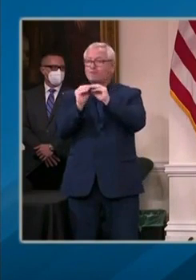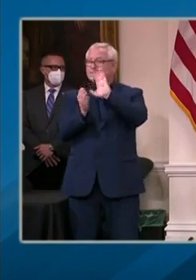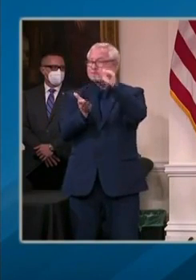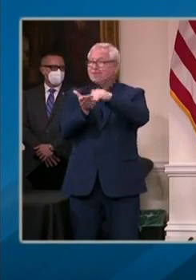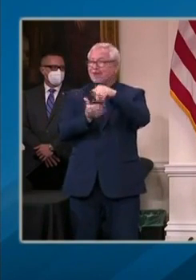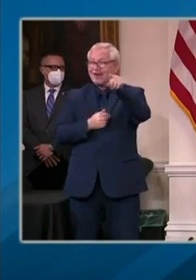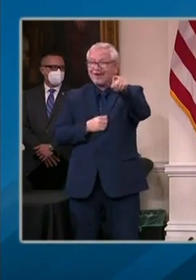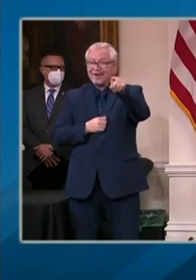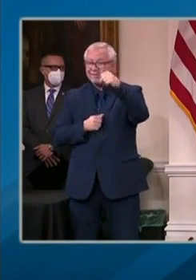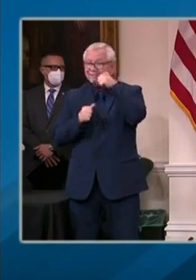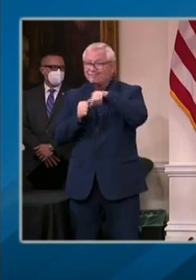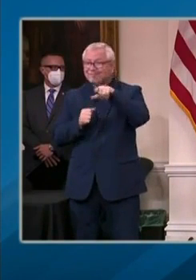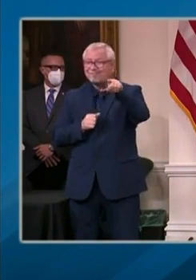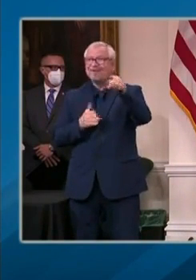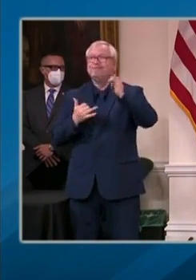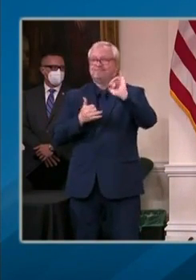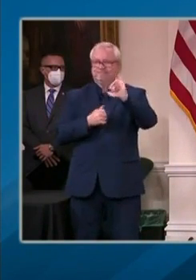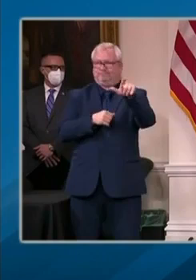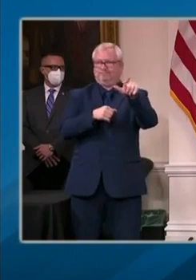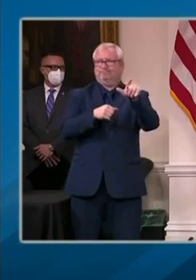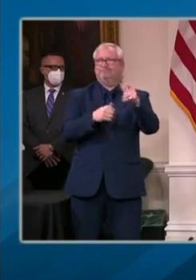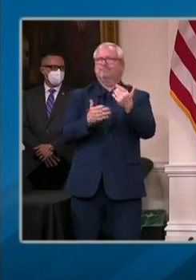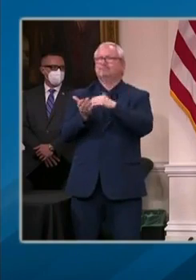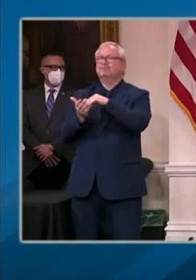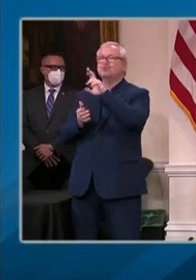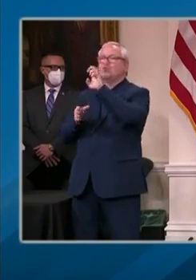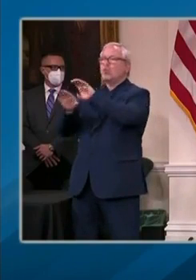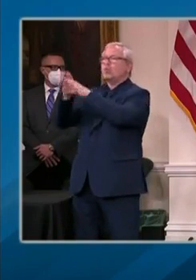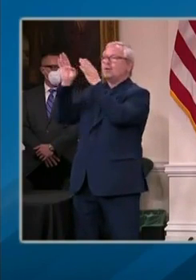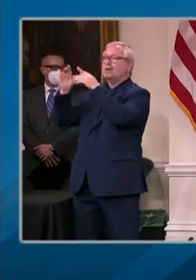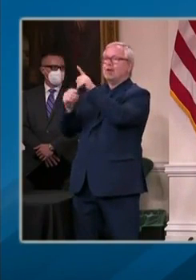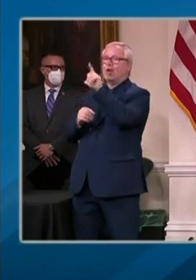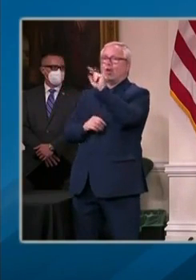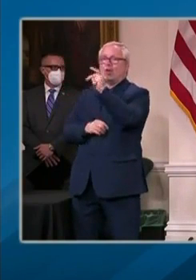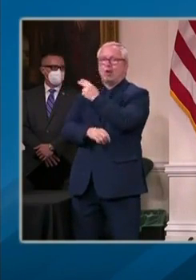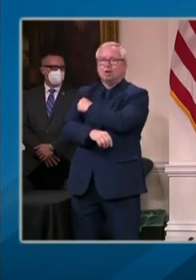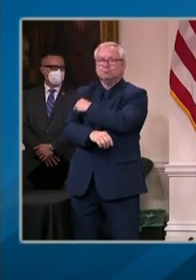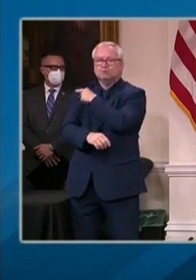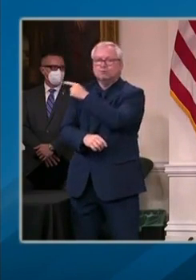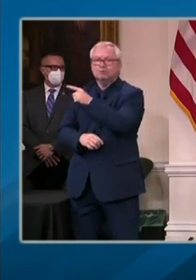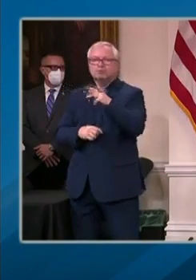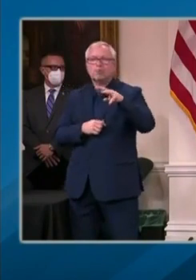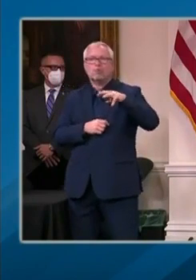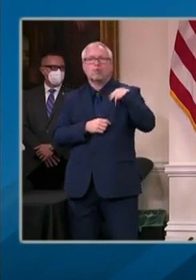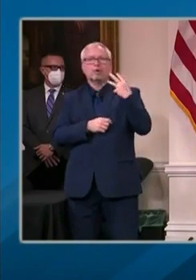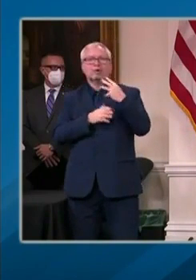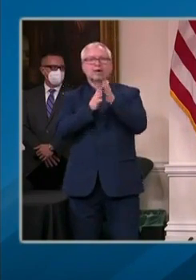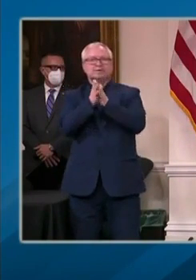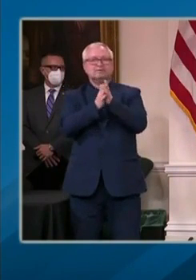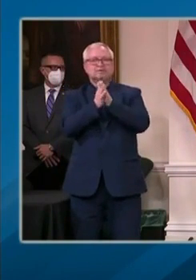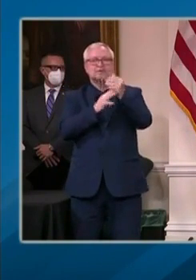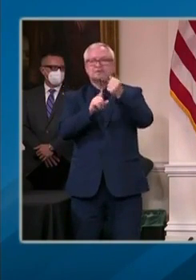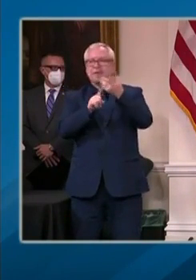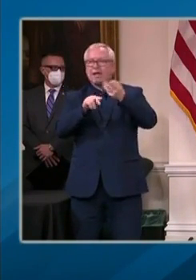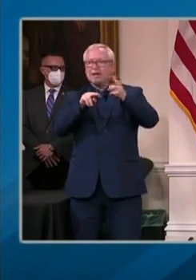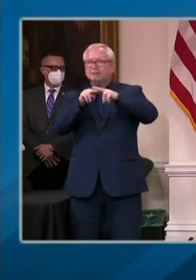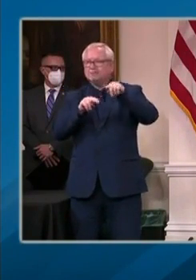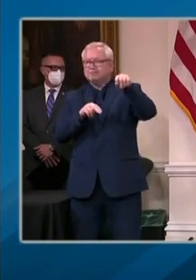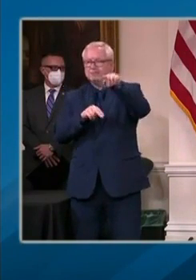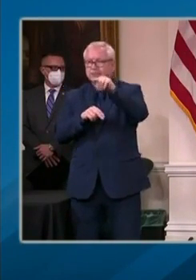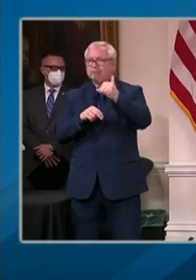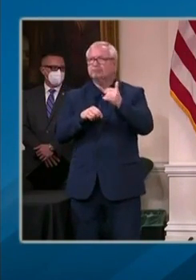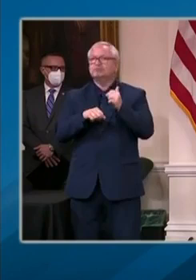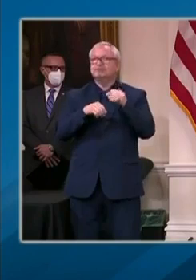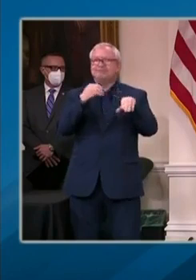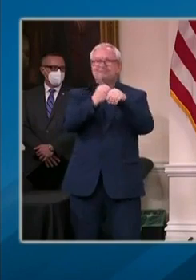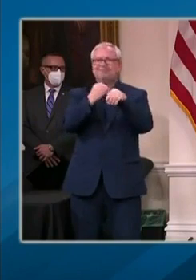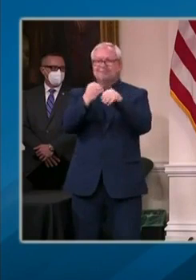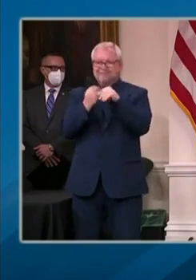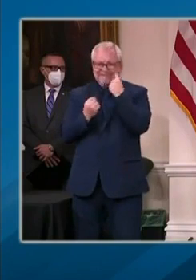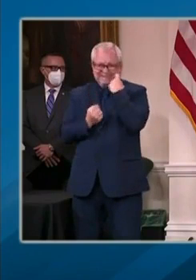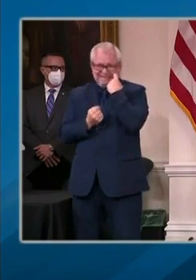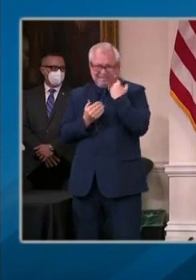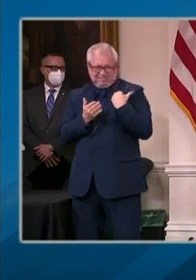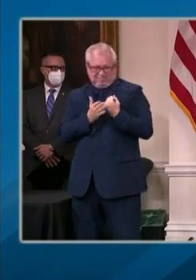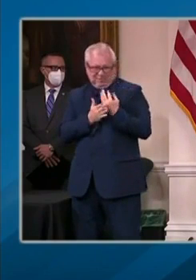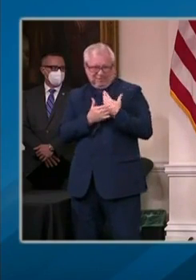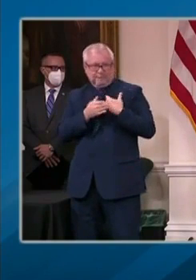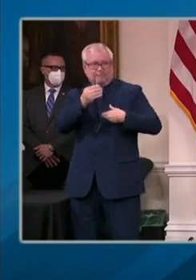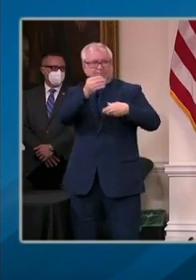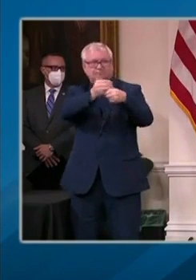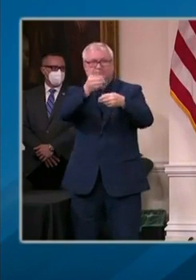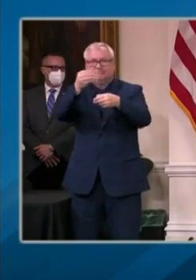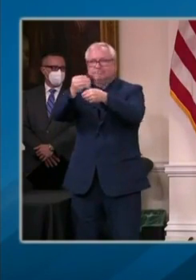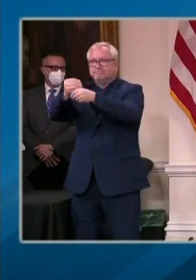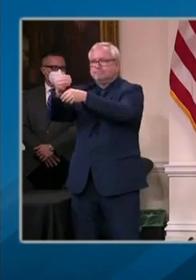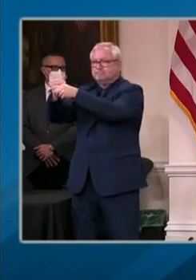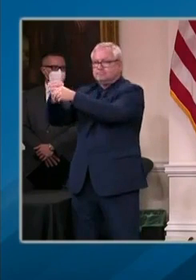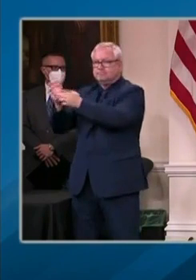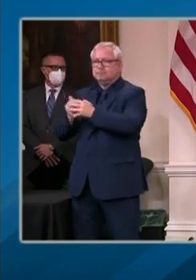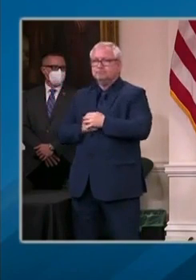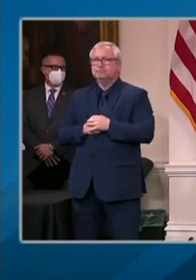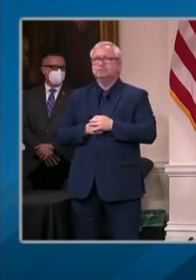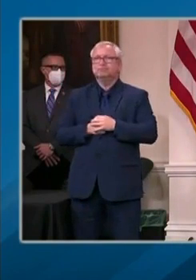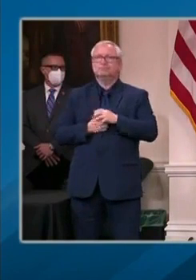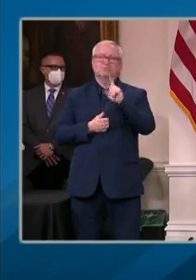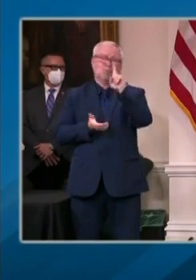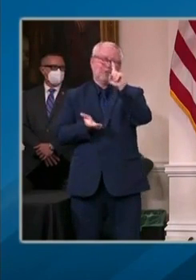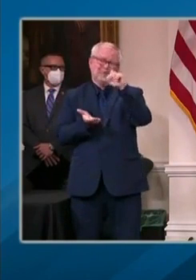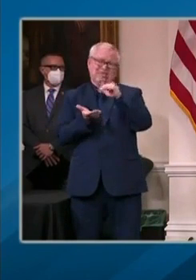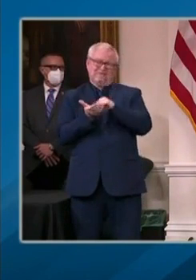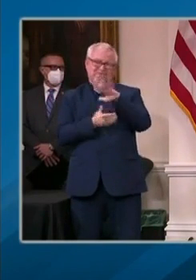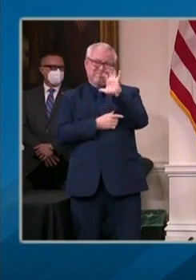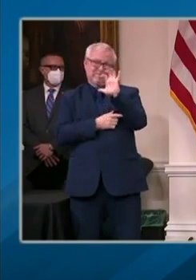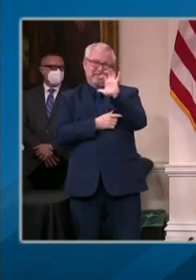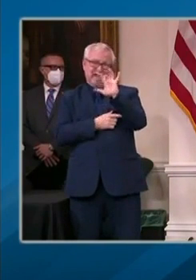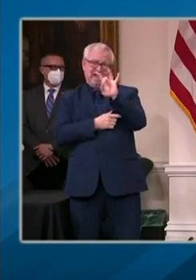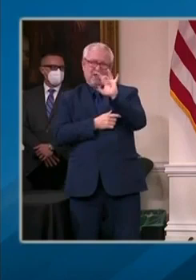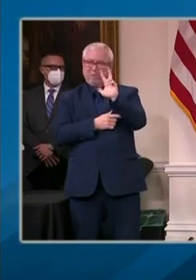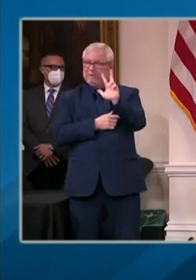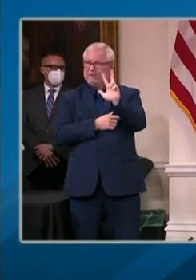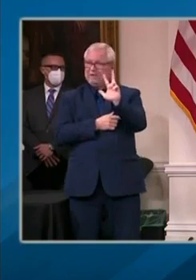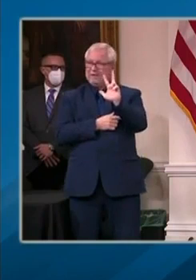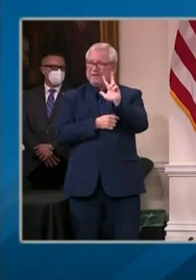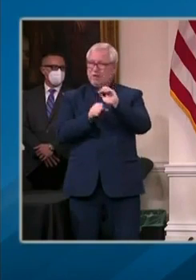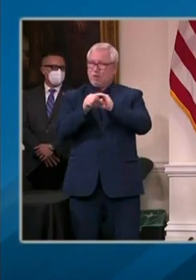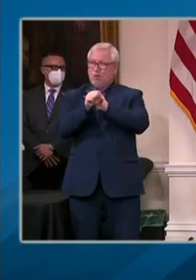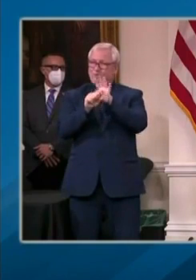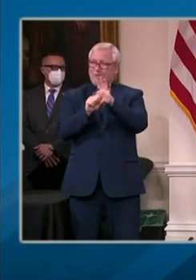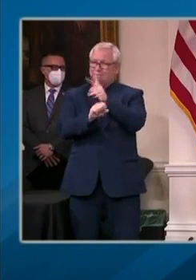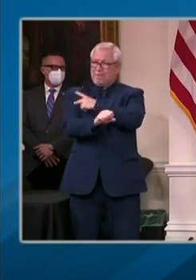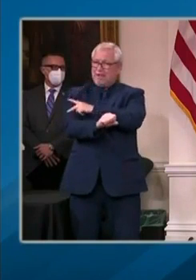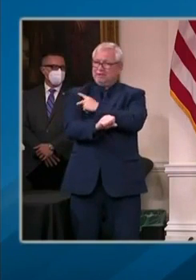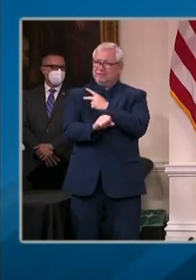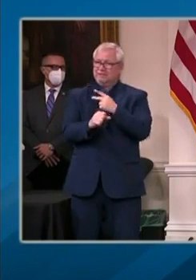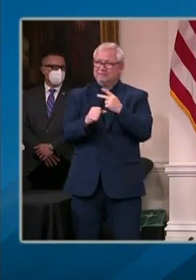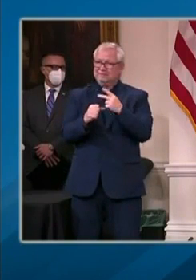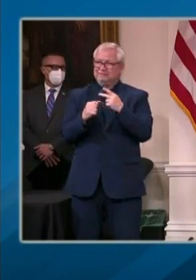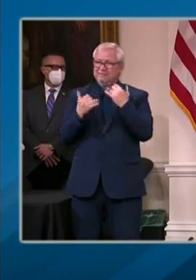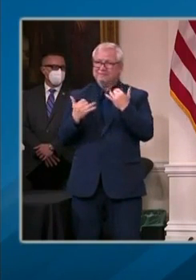130 SURGE BEDS ARE IN USE AT THE BALTIMORE CONVENTION CENTER THE REOPENED LAUREL HOSPITAL, AND THE WARSHINGTON ADVENTIST EXPANSION ALL OF WHICH WE ADDED THIS SPRING.